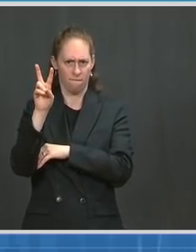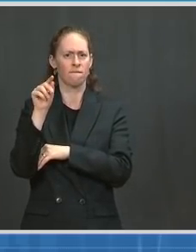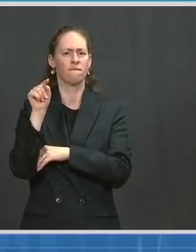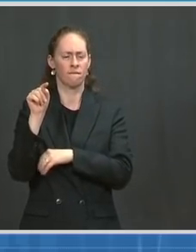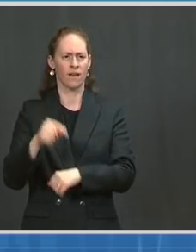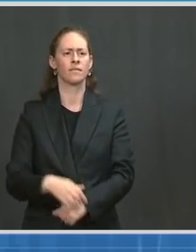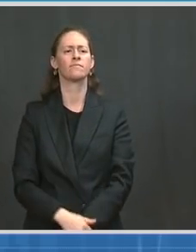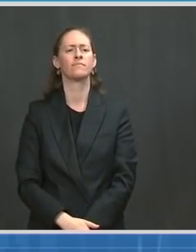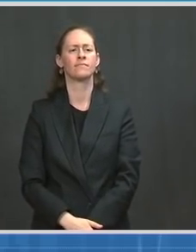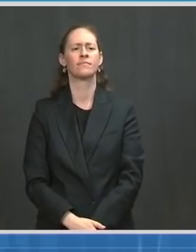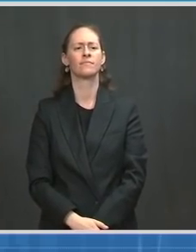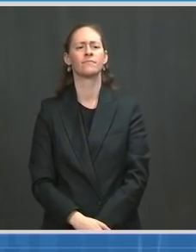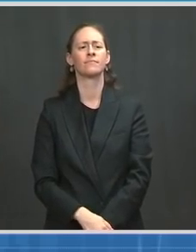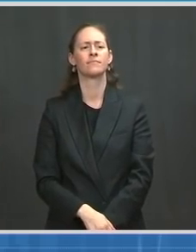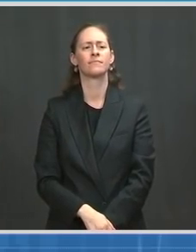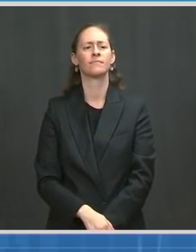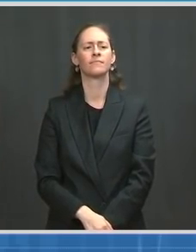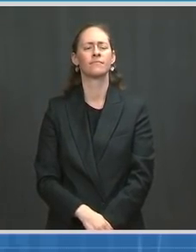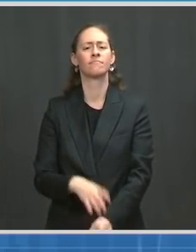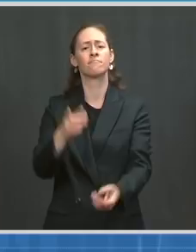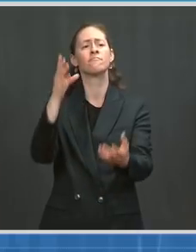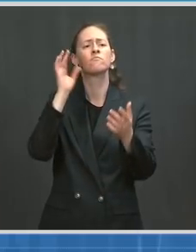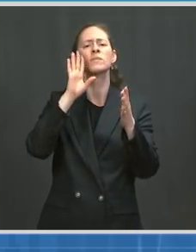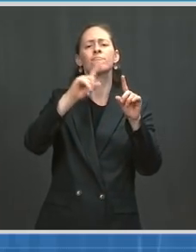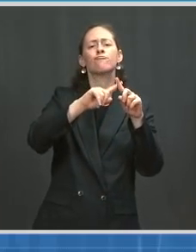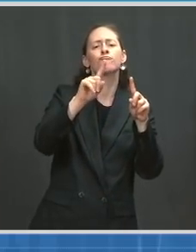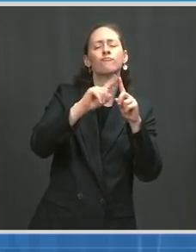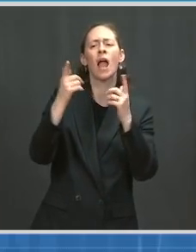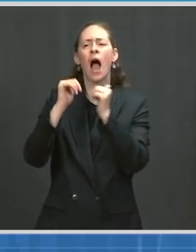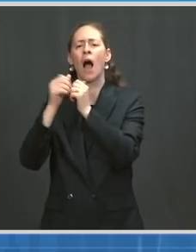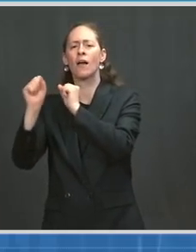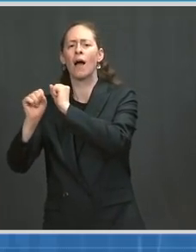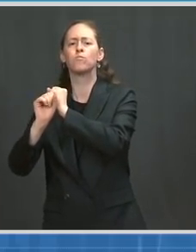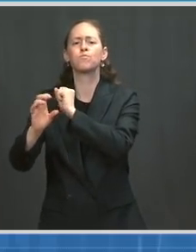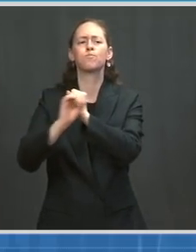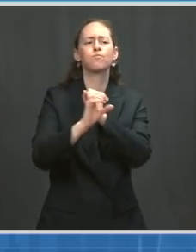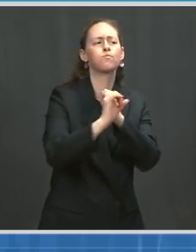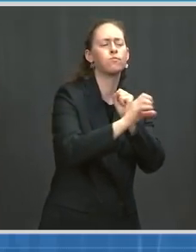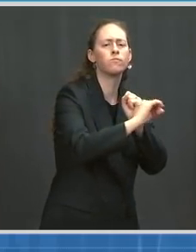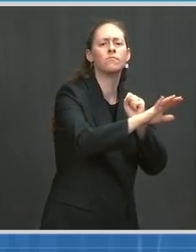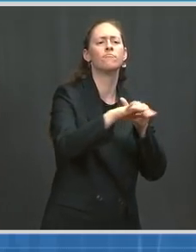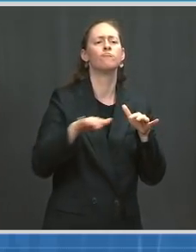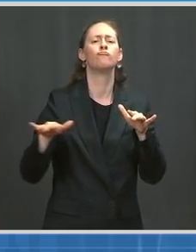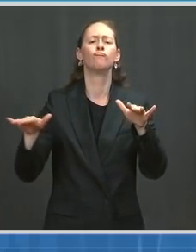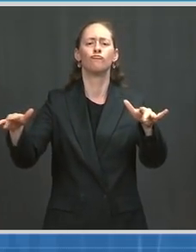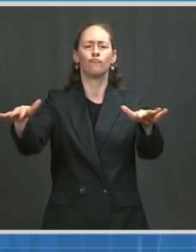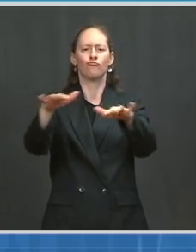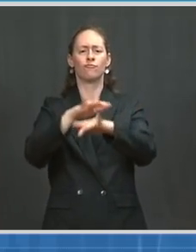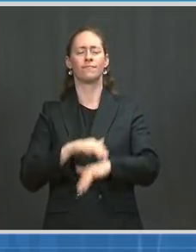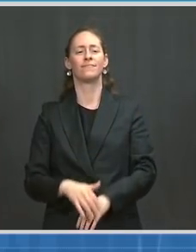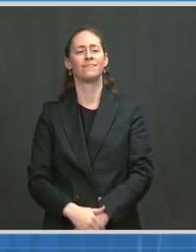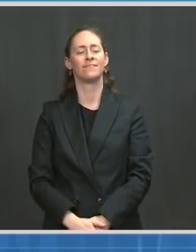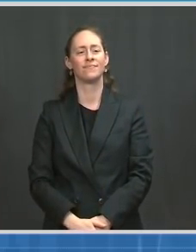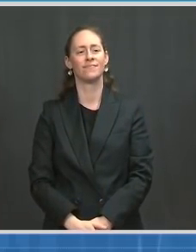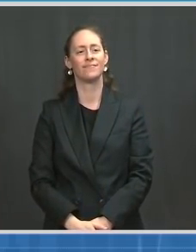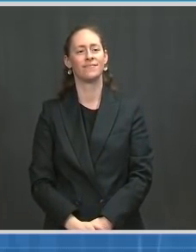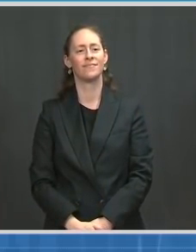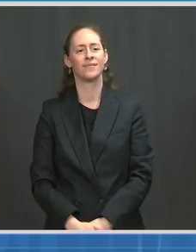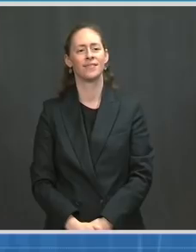Now it's been four months since President Biden's first full day of office. Things are substantially better than they were four months ago